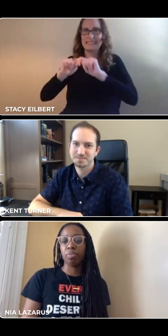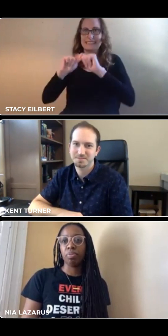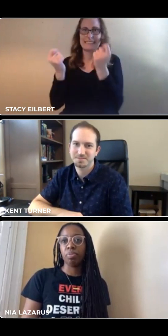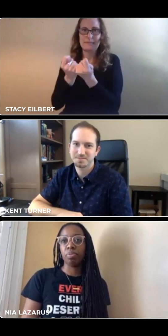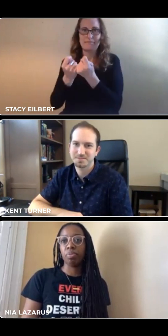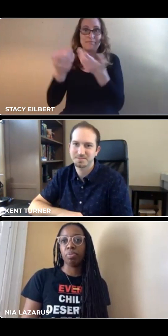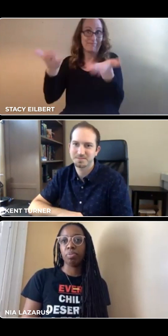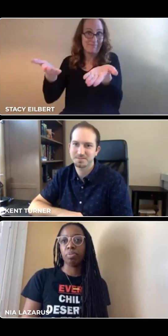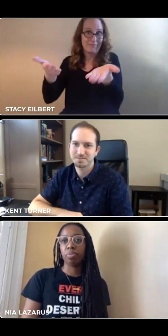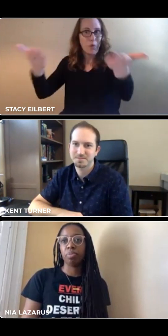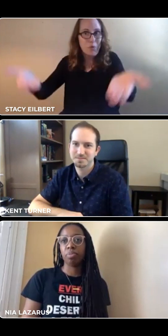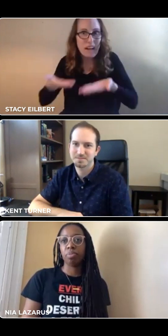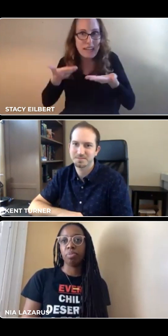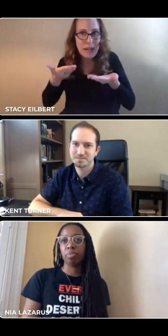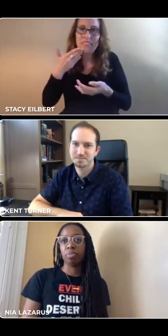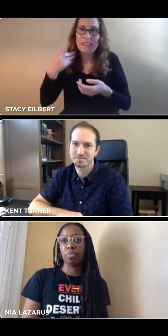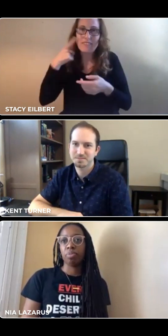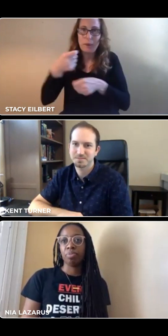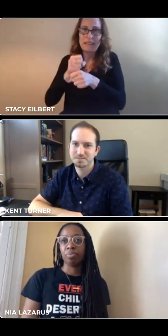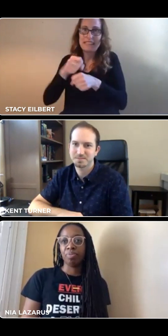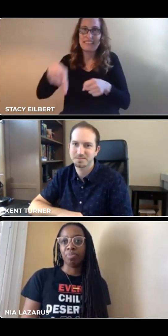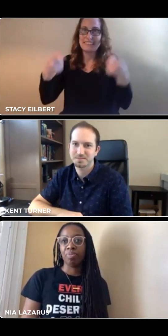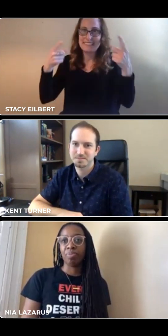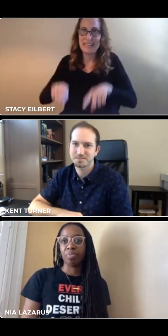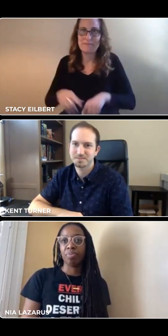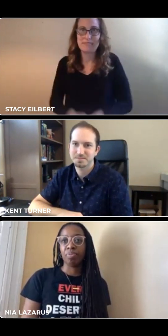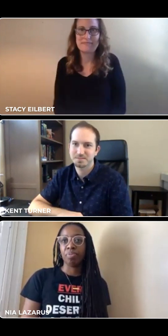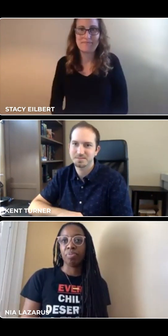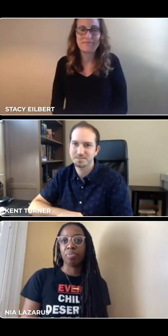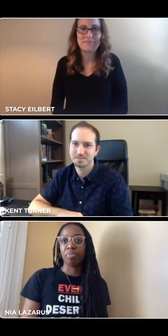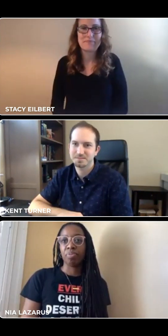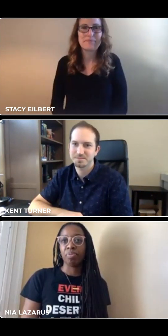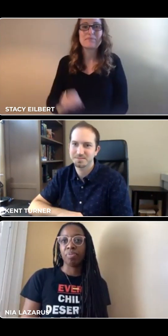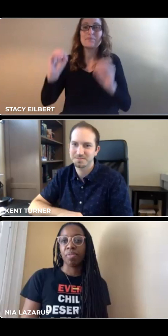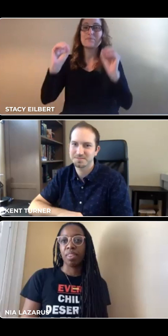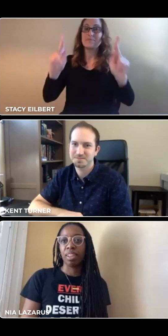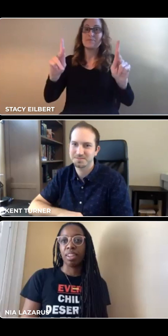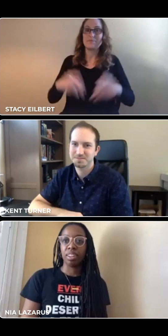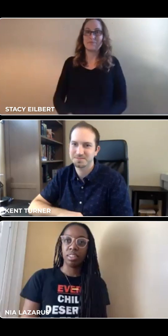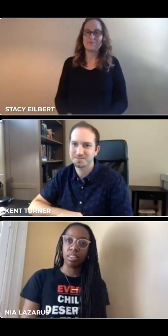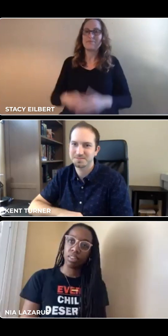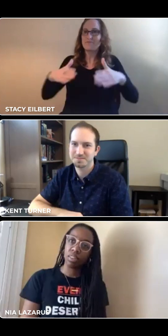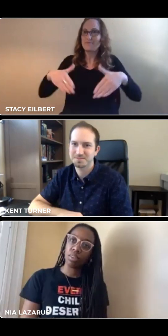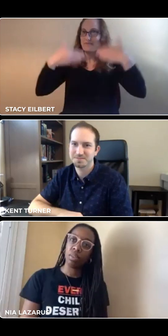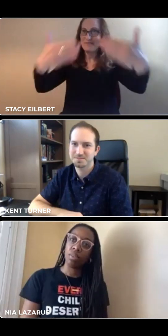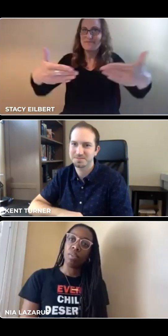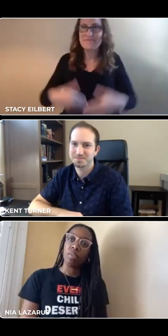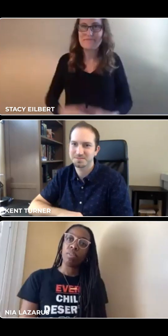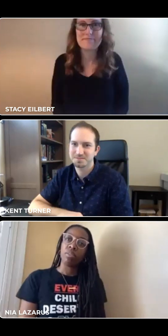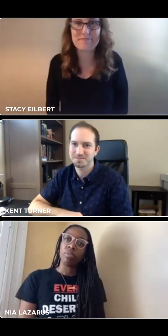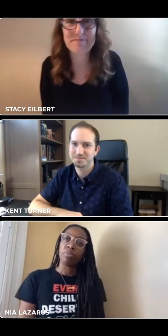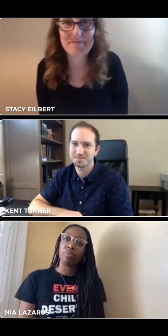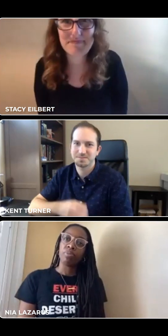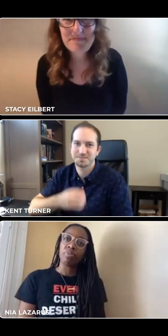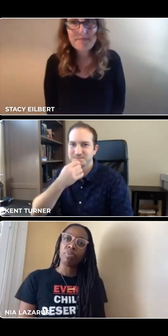So, now we'll talk about the CSD Learns team. They're behind the scenes making this all happen.